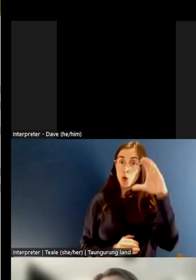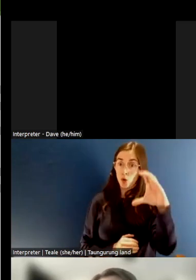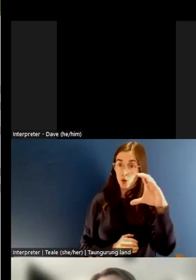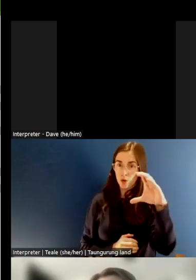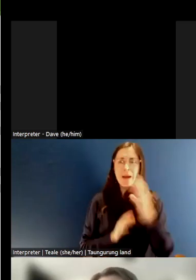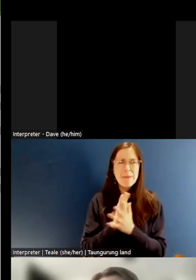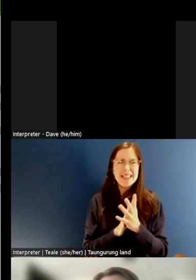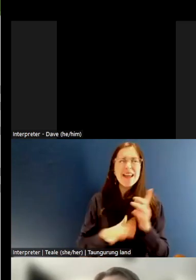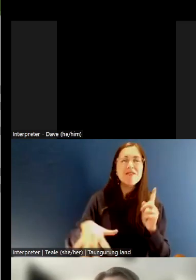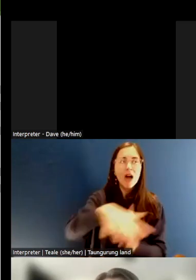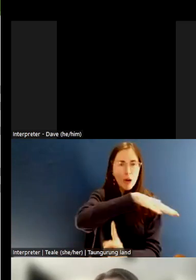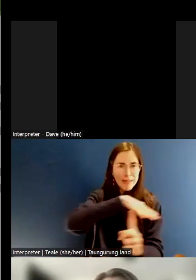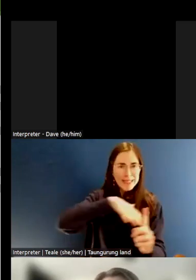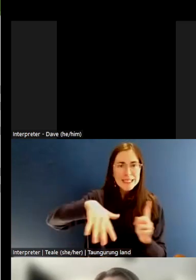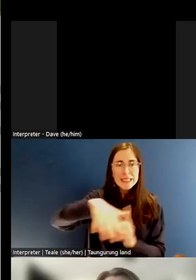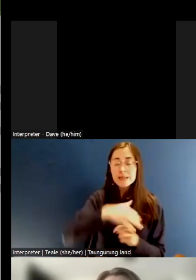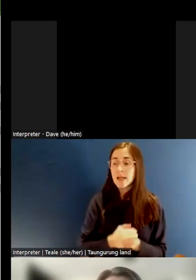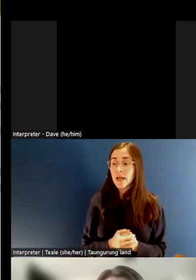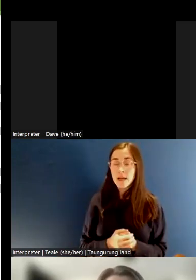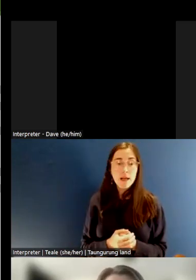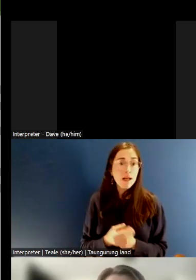so we got some conditions that are environmental